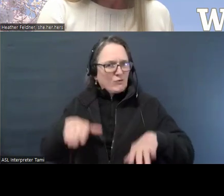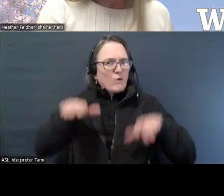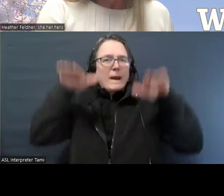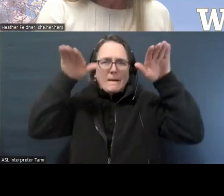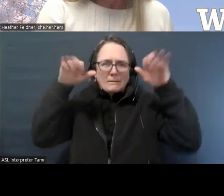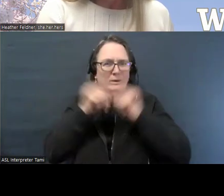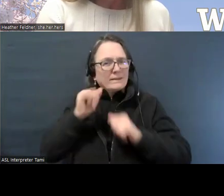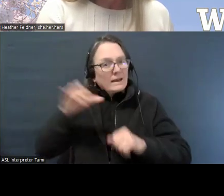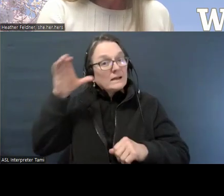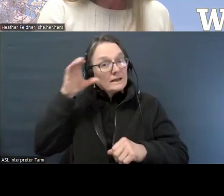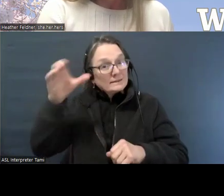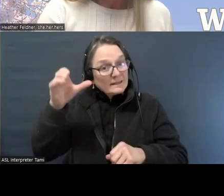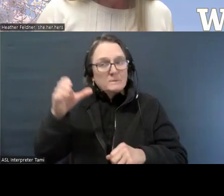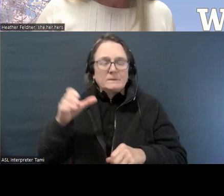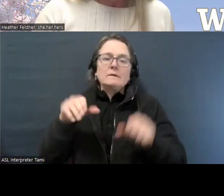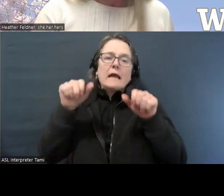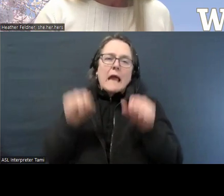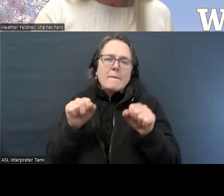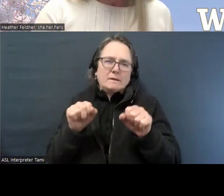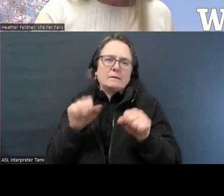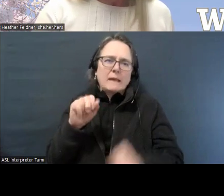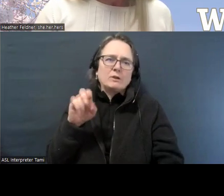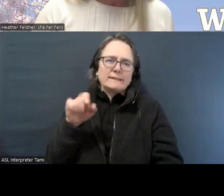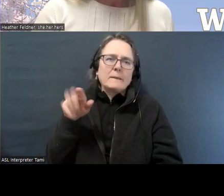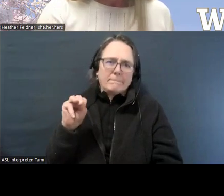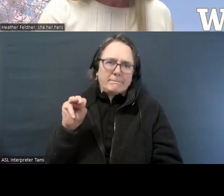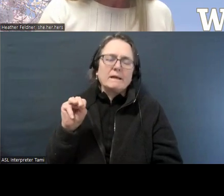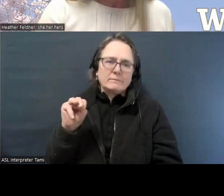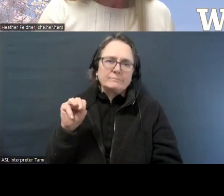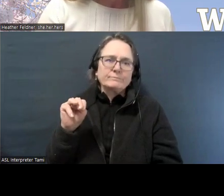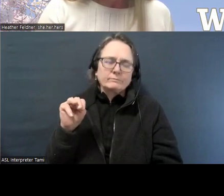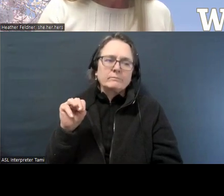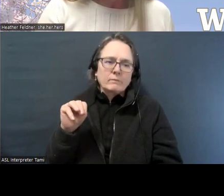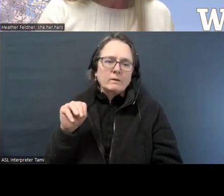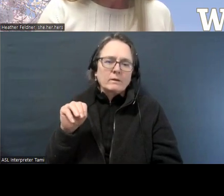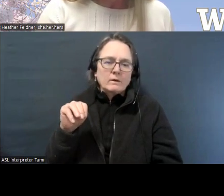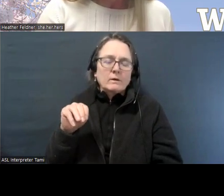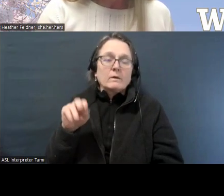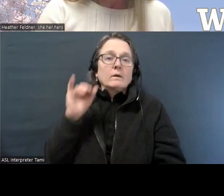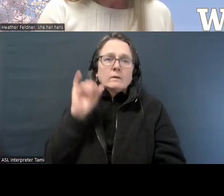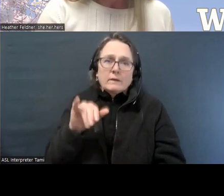And so with this webinar, with this information, with all the information at the Northwest ADA Center,